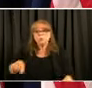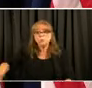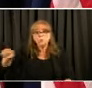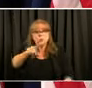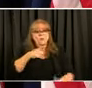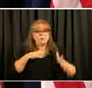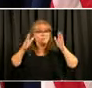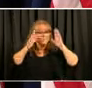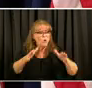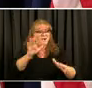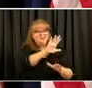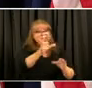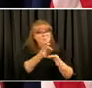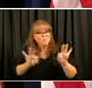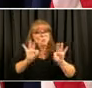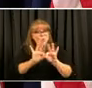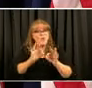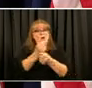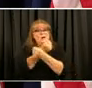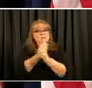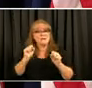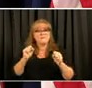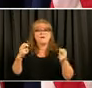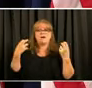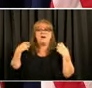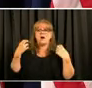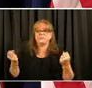faster than many other states and so far we've been successful in that regard